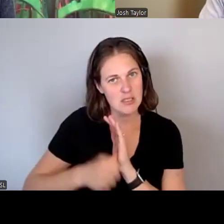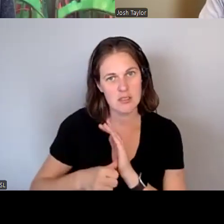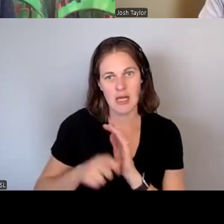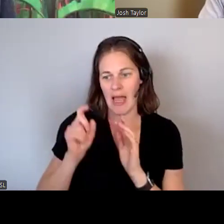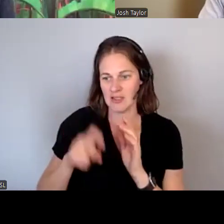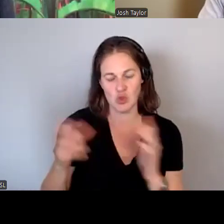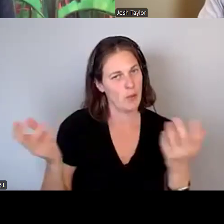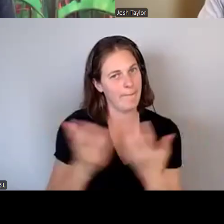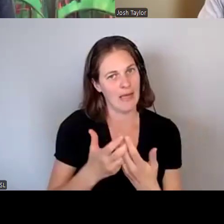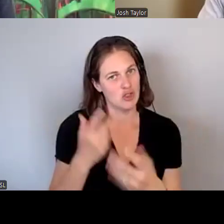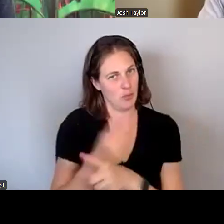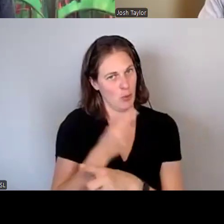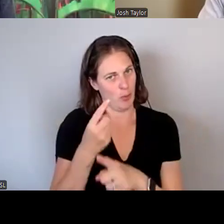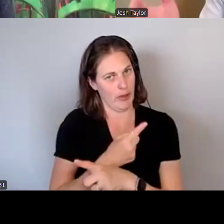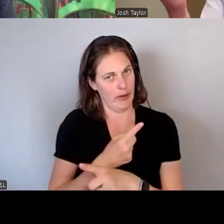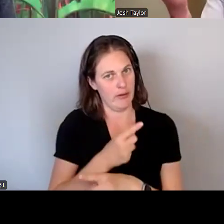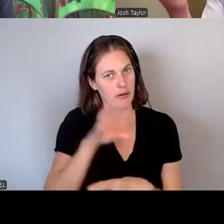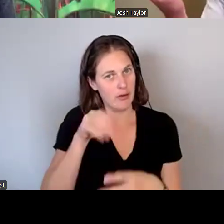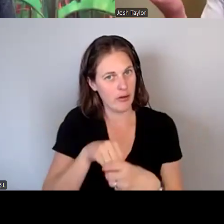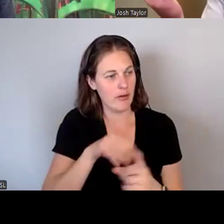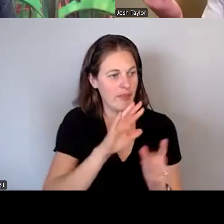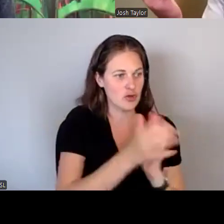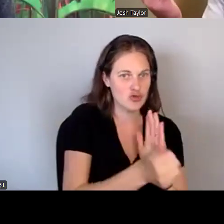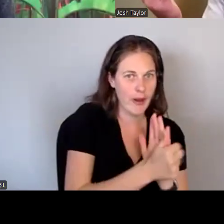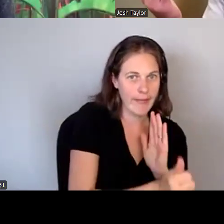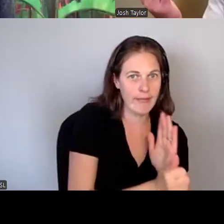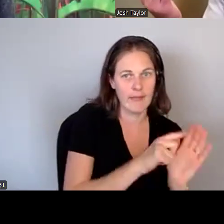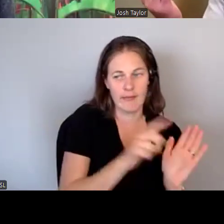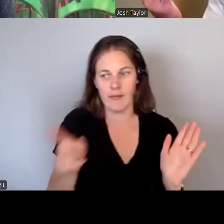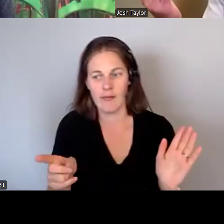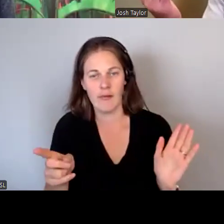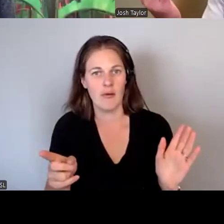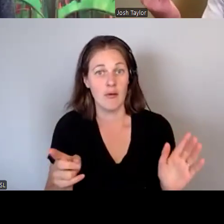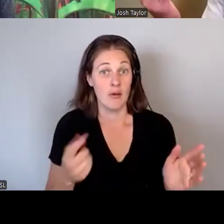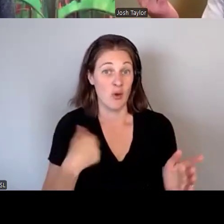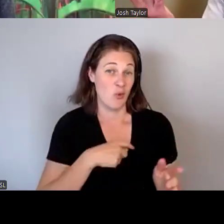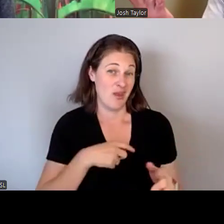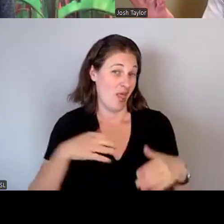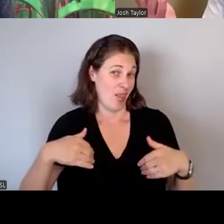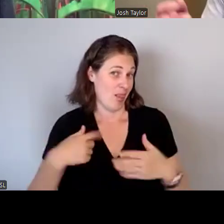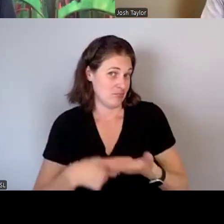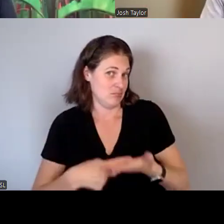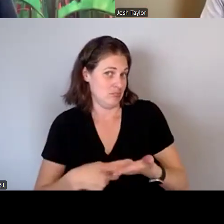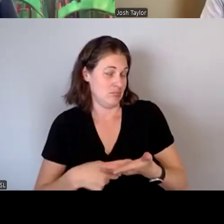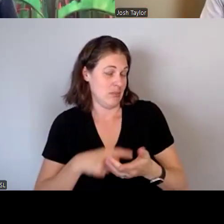and really, you know, incorporating folks' strength. Maybe we could talk a little bit about customized employment. We haven't really touched on that as much.